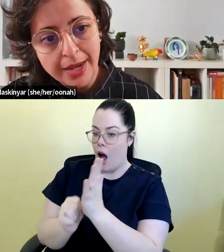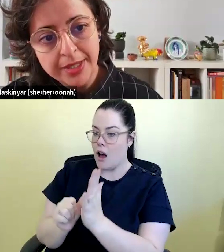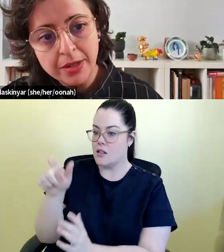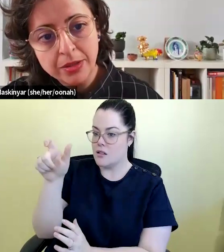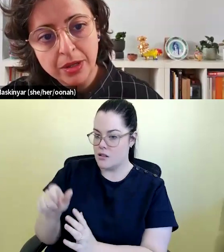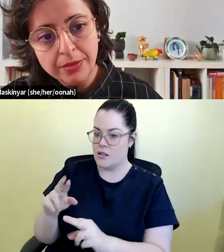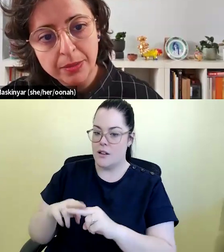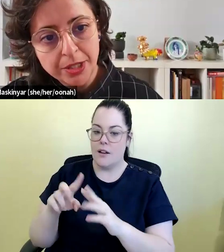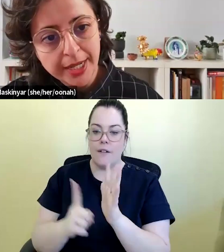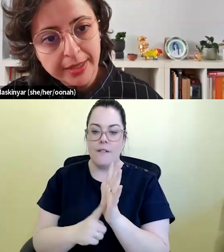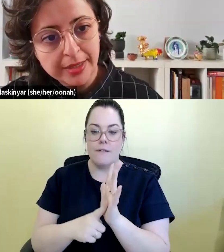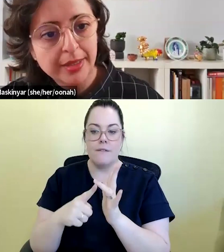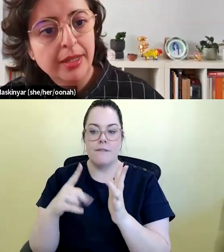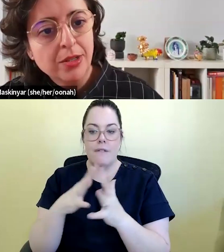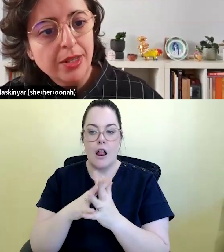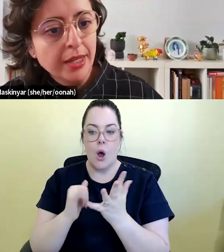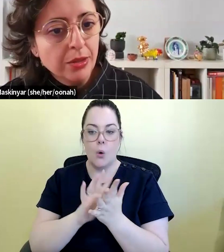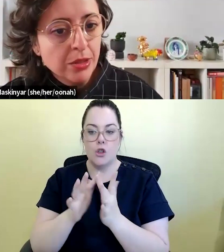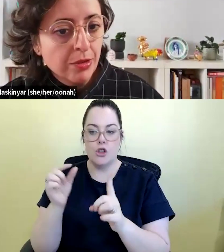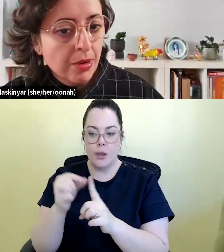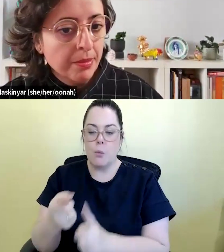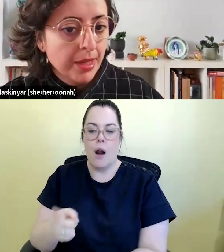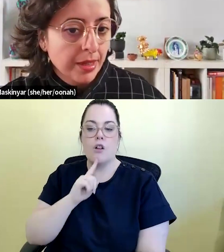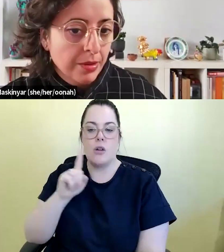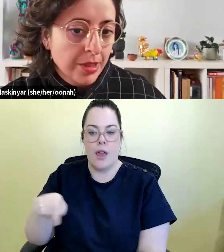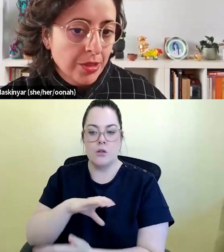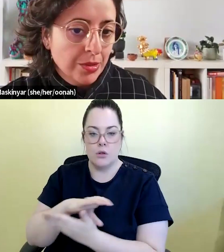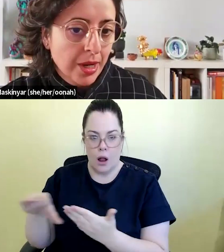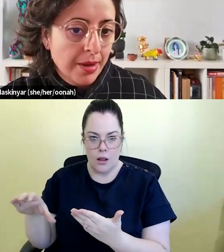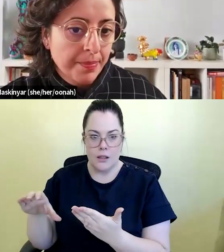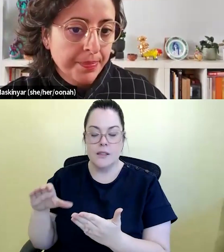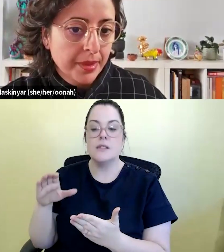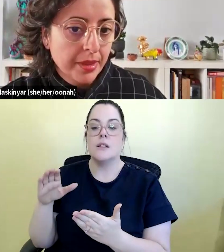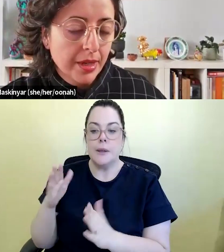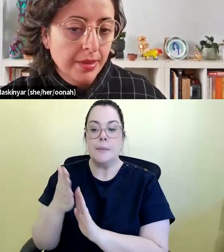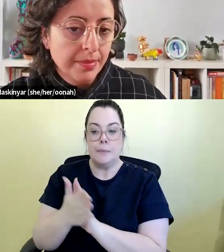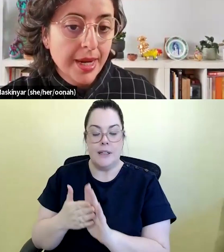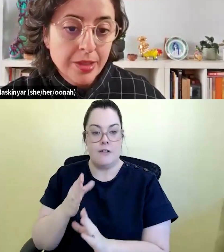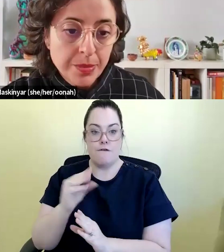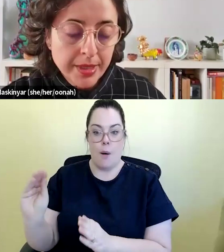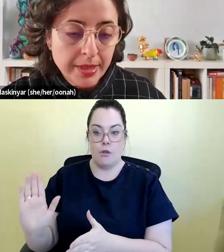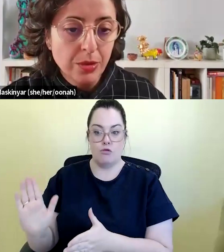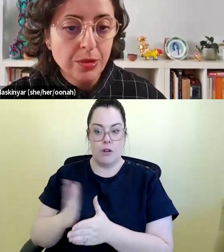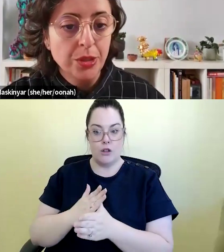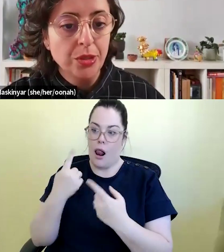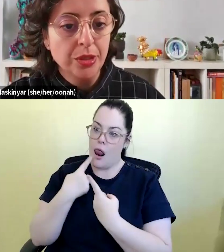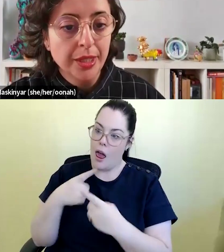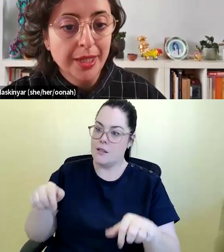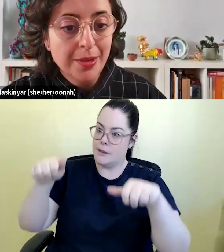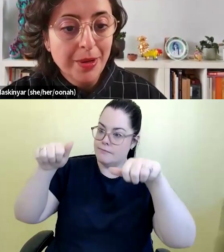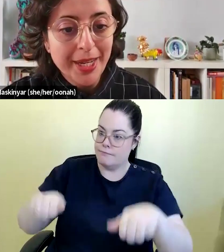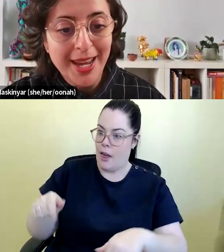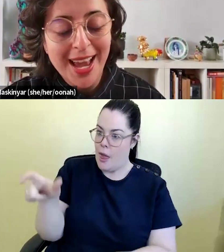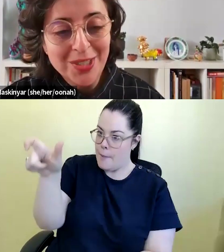life-cycle of the project. So that includes from the original announcement through to when we hand